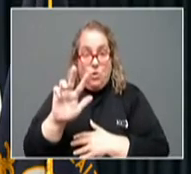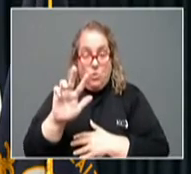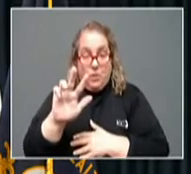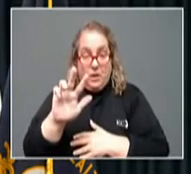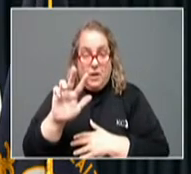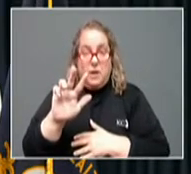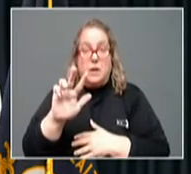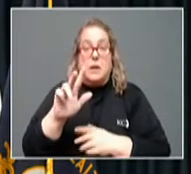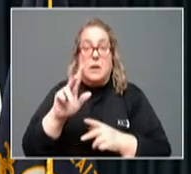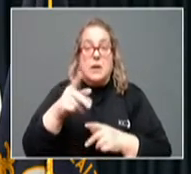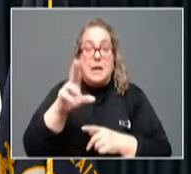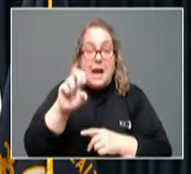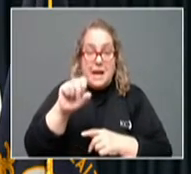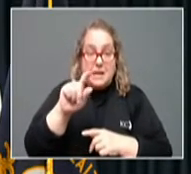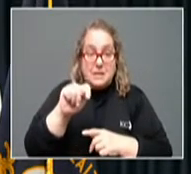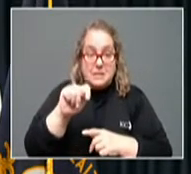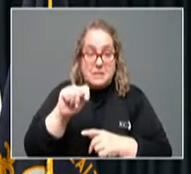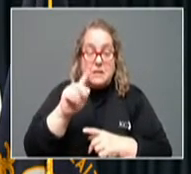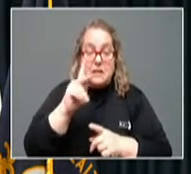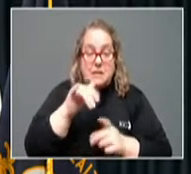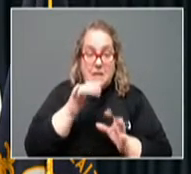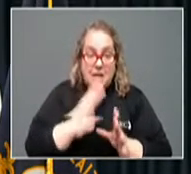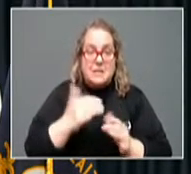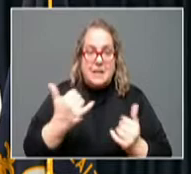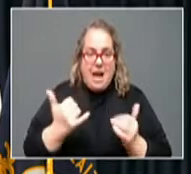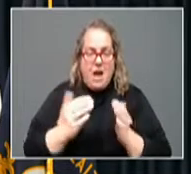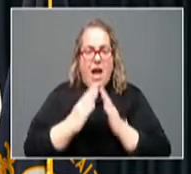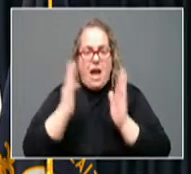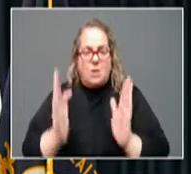displaced Kentucky ins are being housed at Kentucky state parks. The